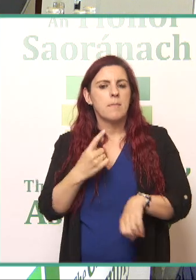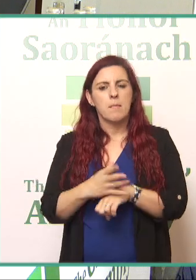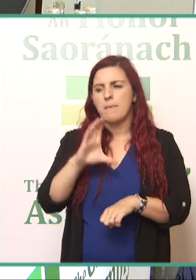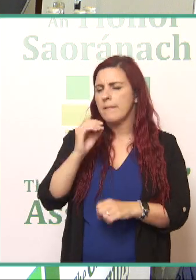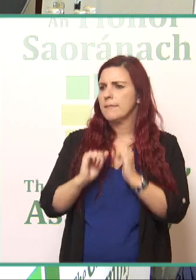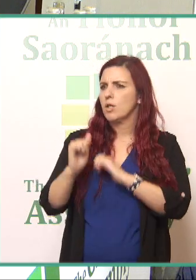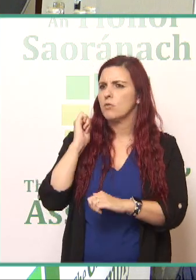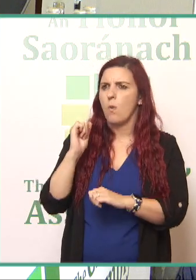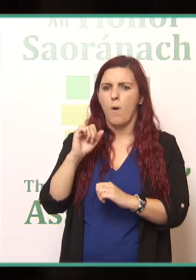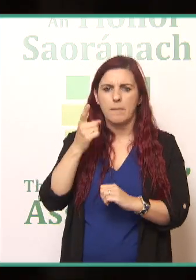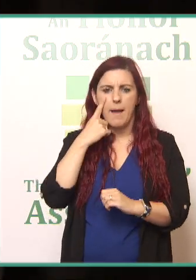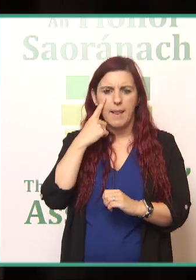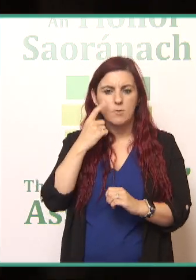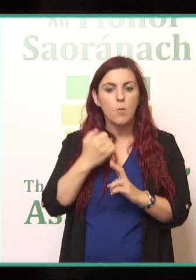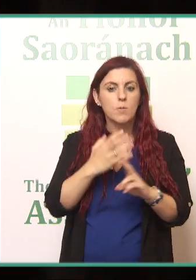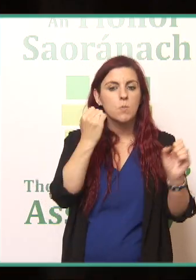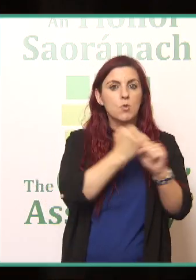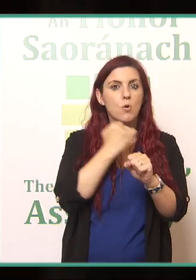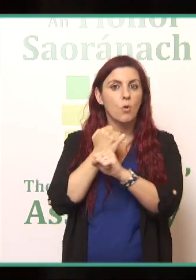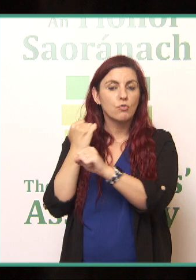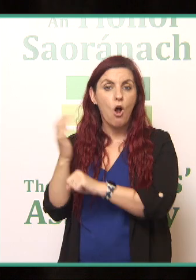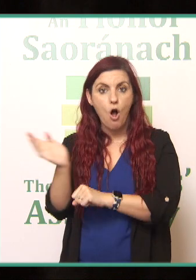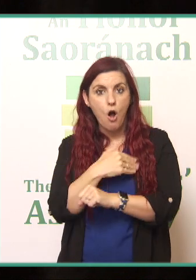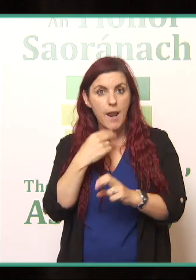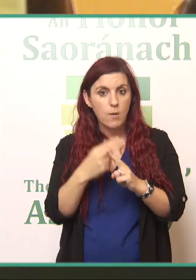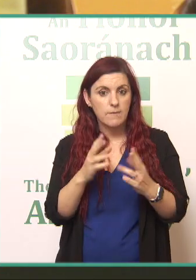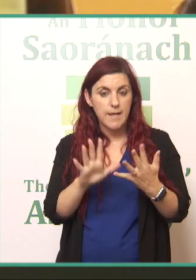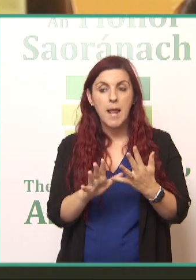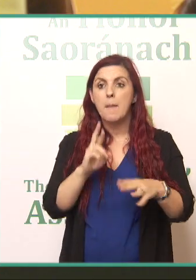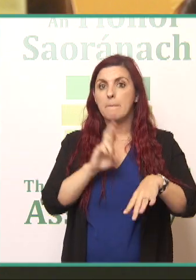where we score every field in the farm out of 10 and the more biodiversity the better soil